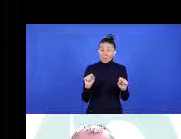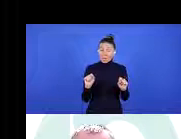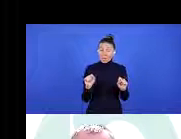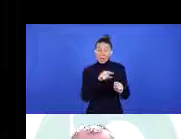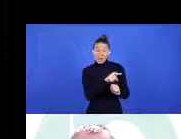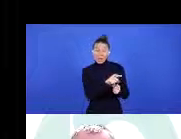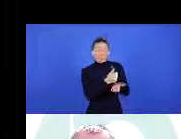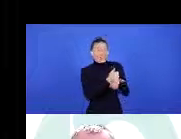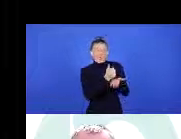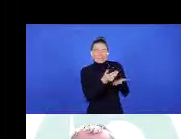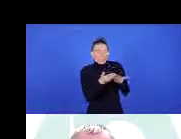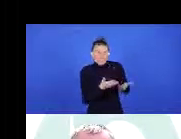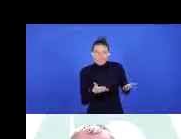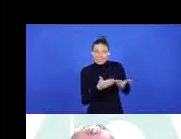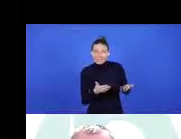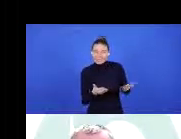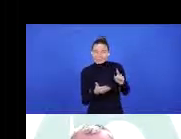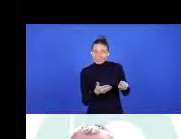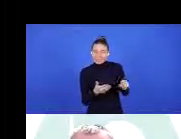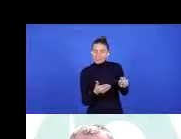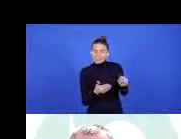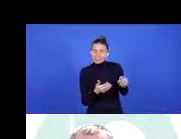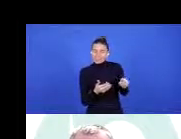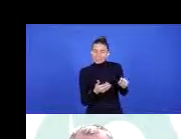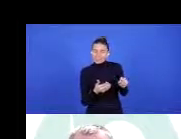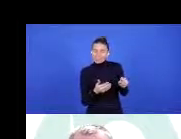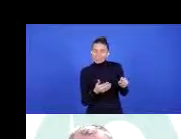change processer every five years you have possibility.